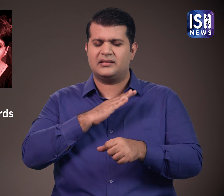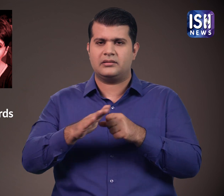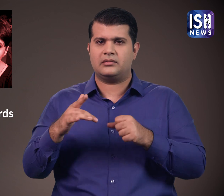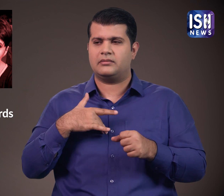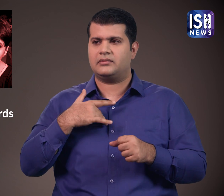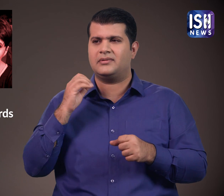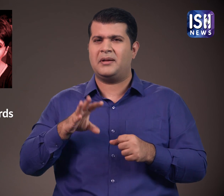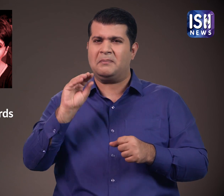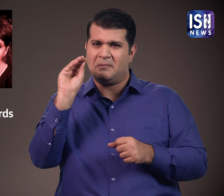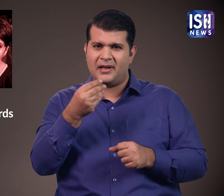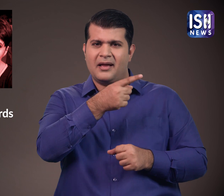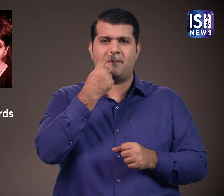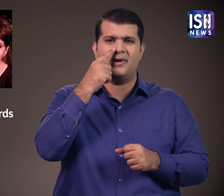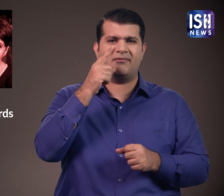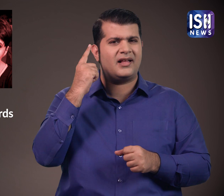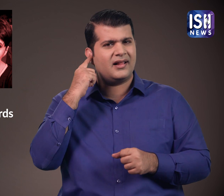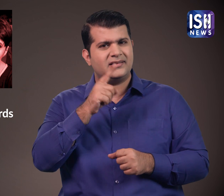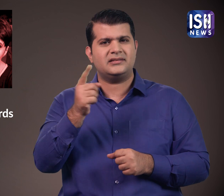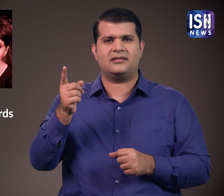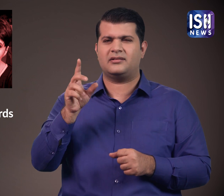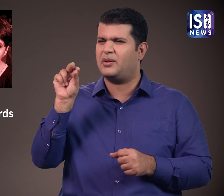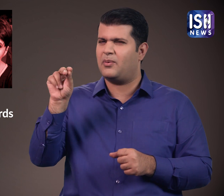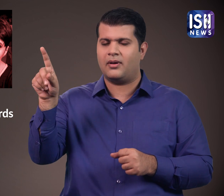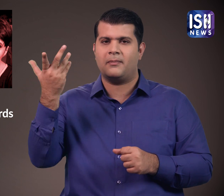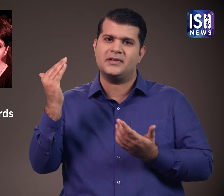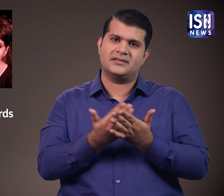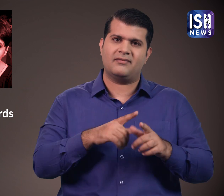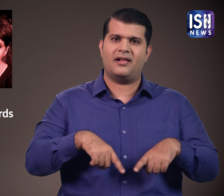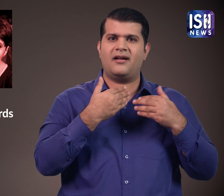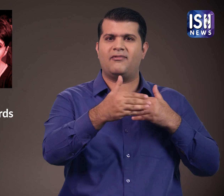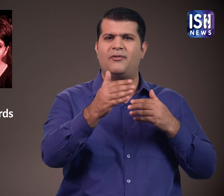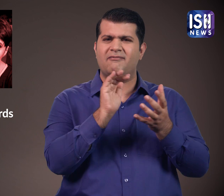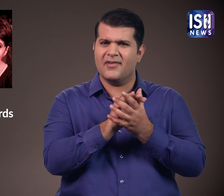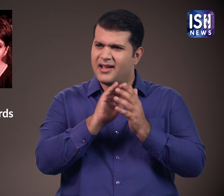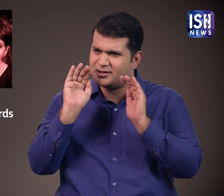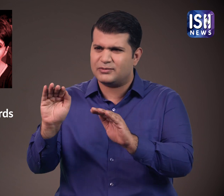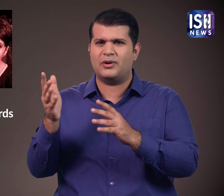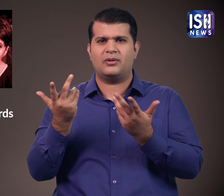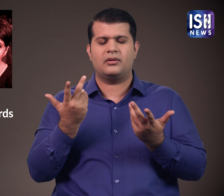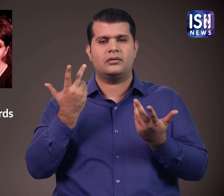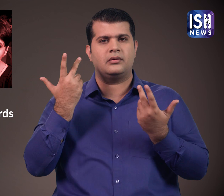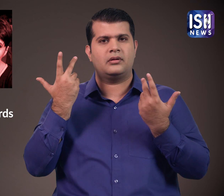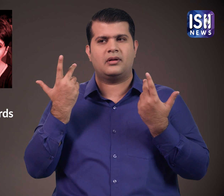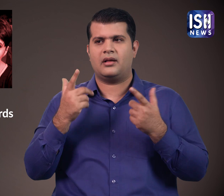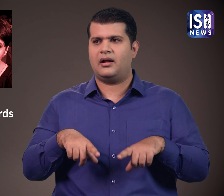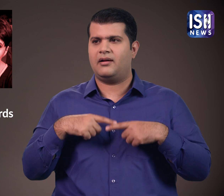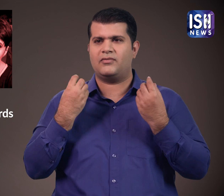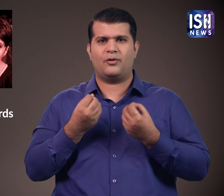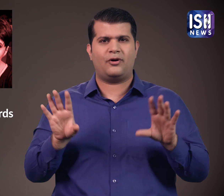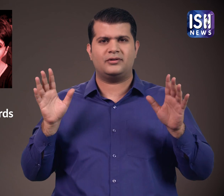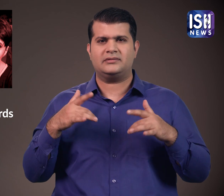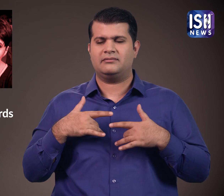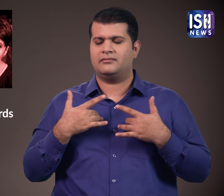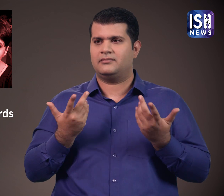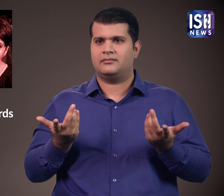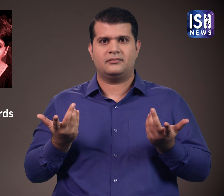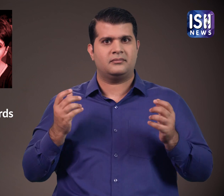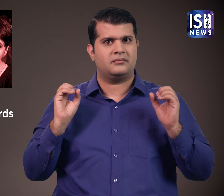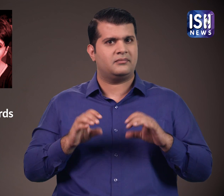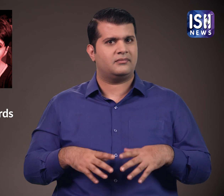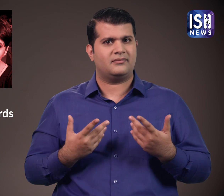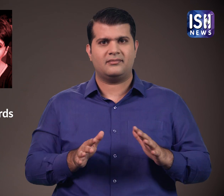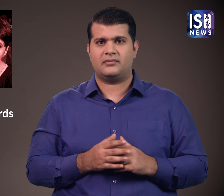Maybe if she listened to her parents, and accepted her friends support, she would have been alive. Her death is heartbreaking.